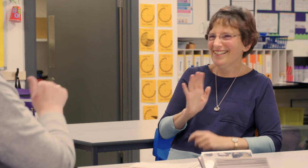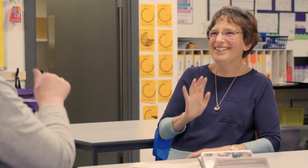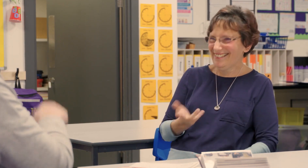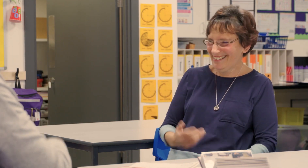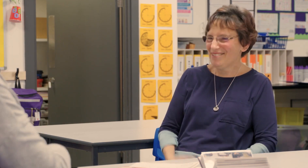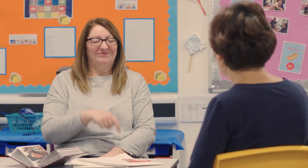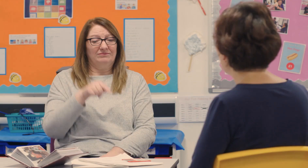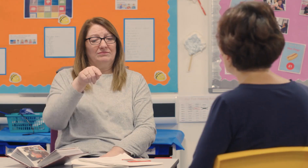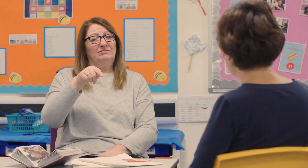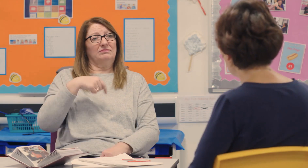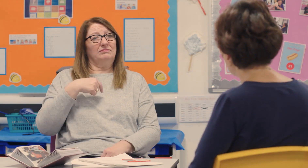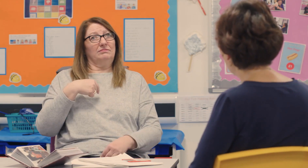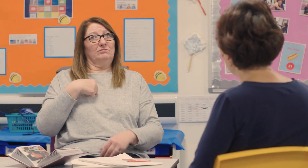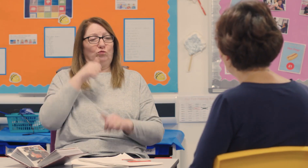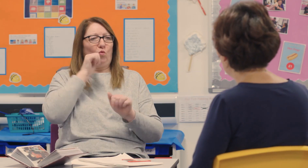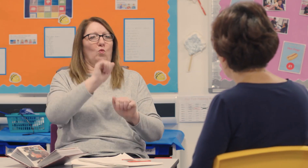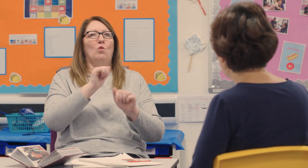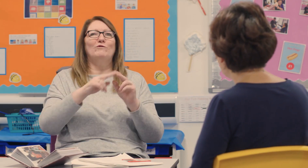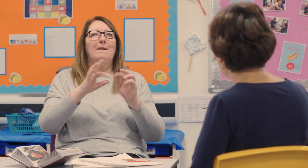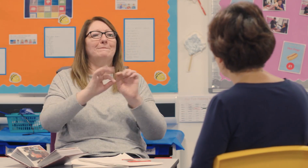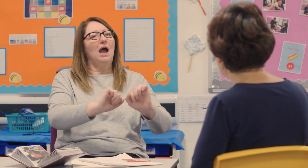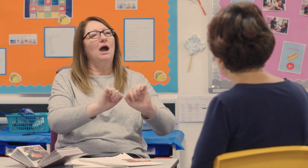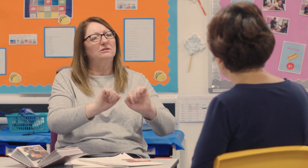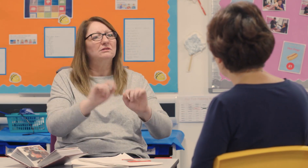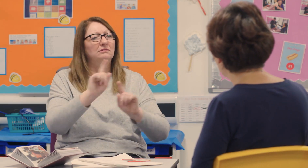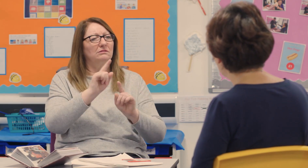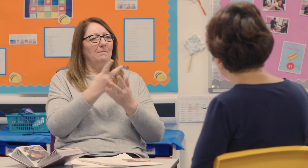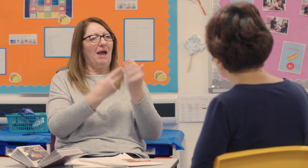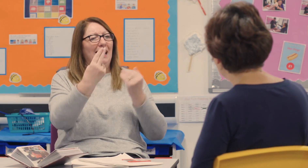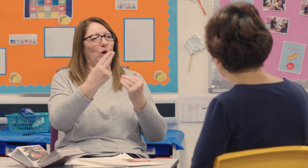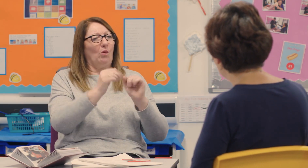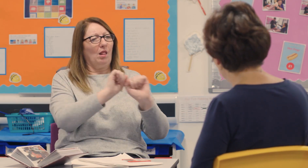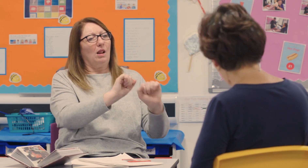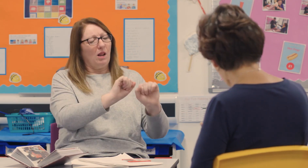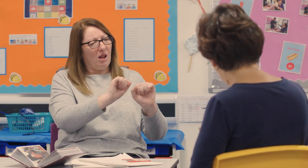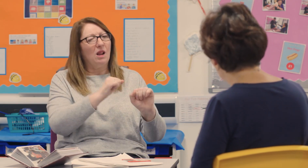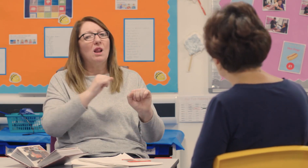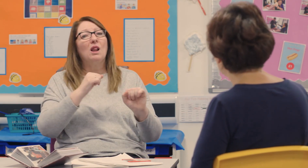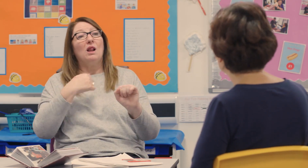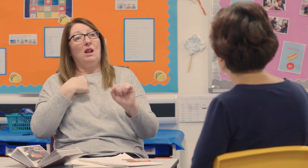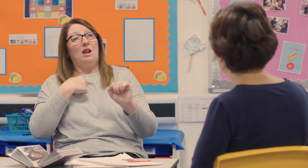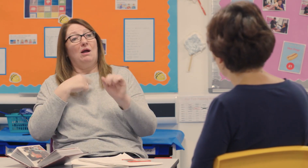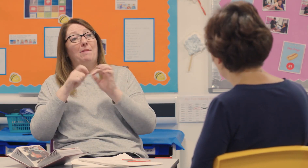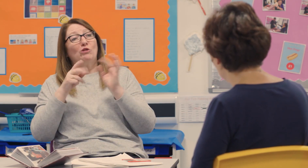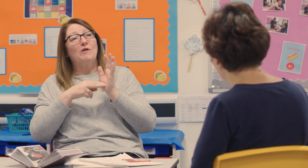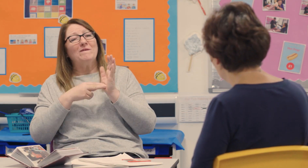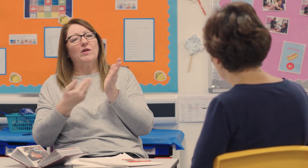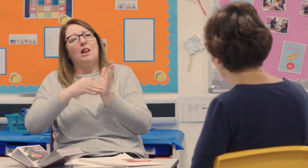That's right. You already had your own bilingual provision at Frank Barnes, and at Blanche Nevile, we added the bicultural element.